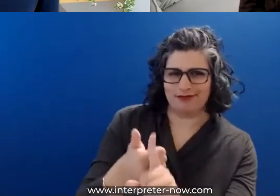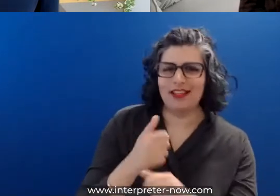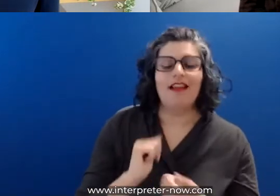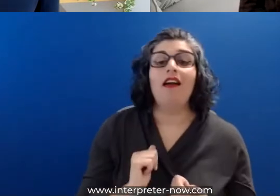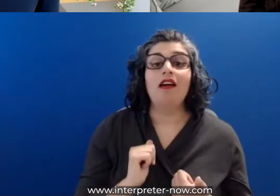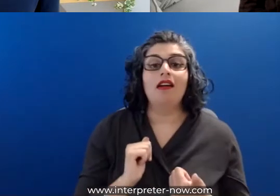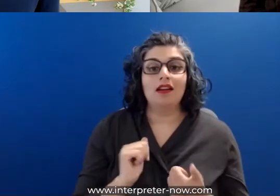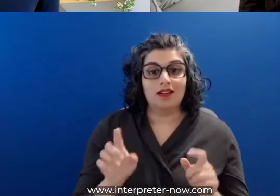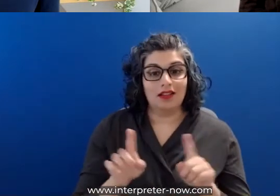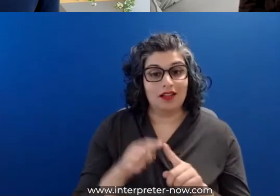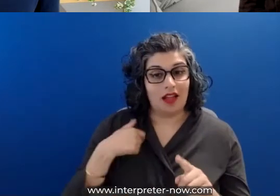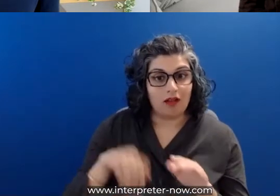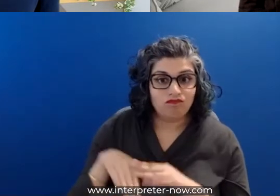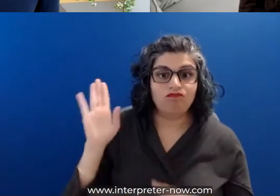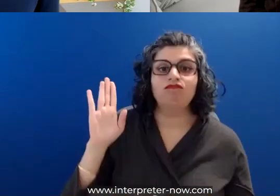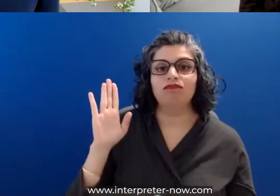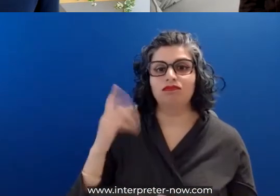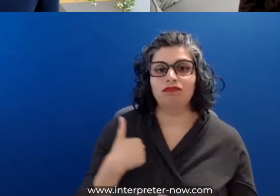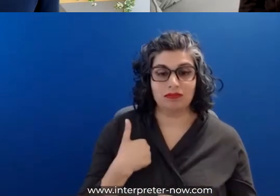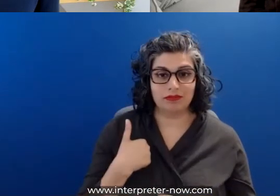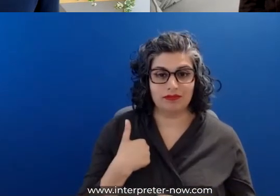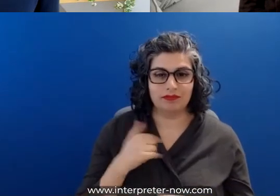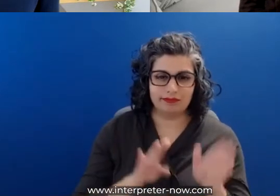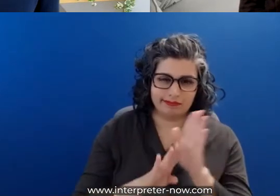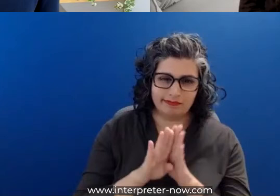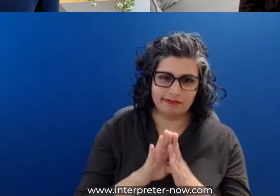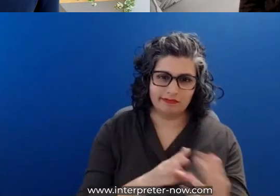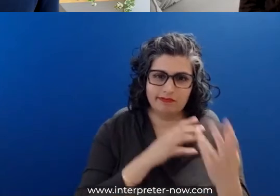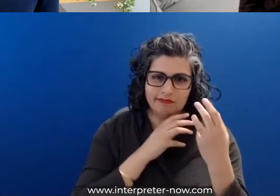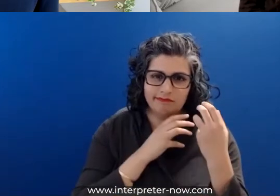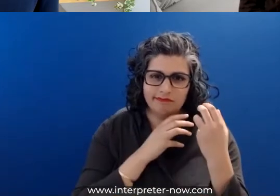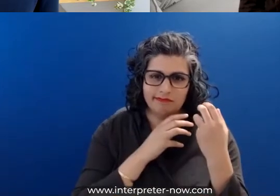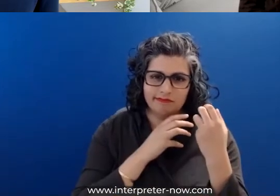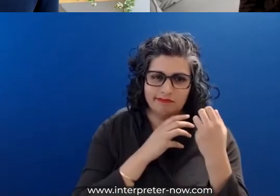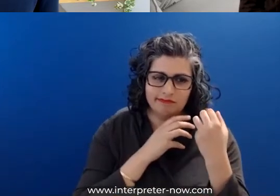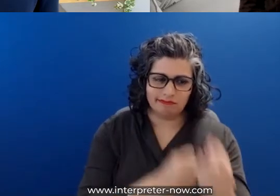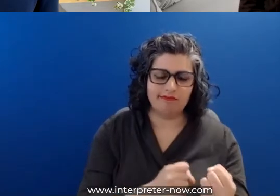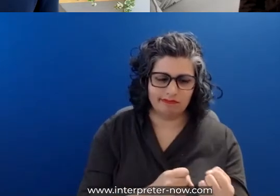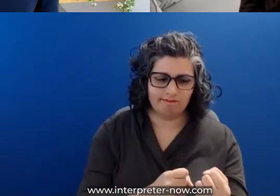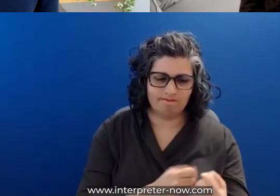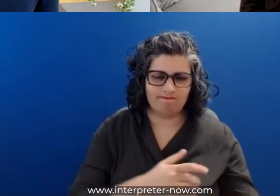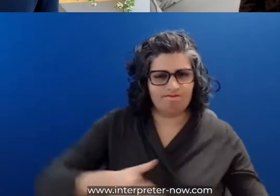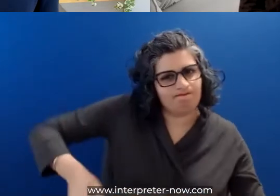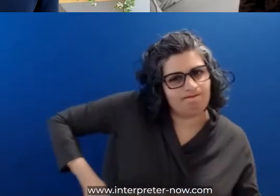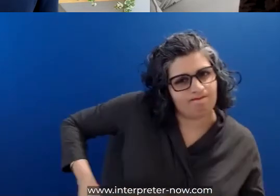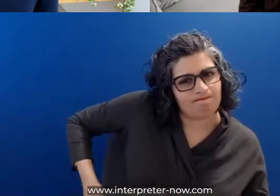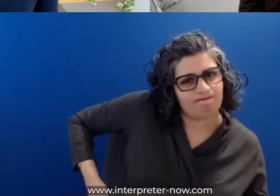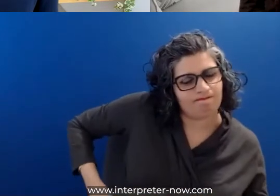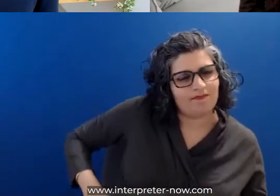As I grew older, I developed a very, very keen sense, not just of right and wrong, but